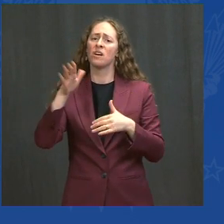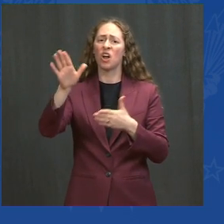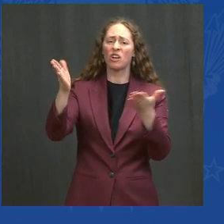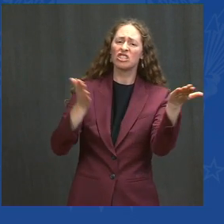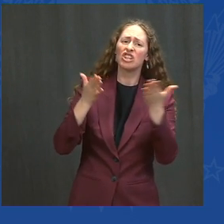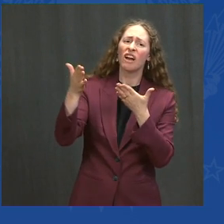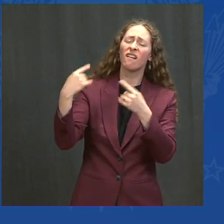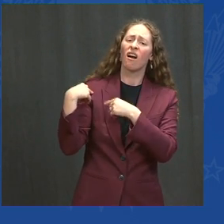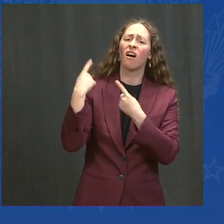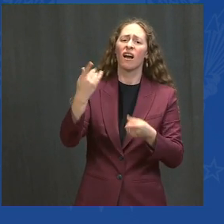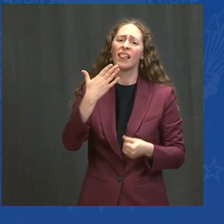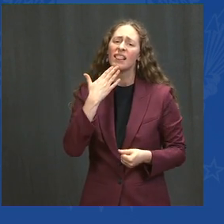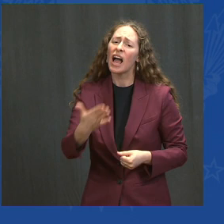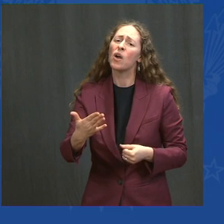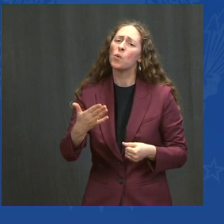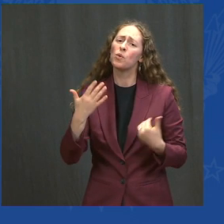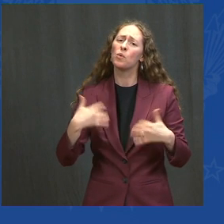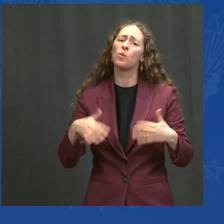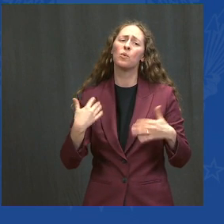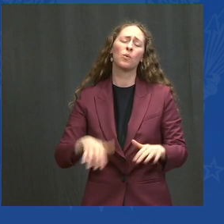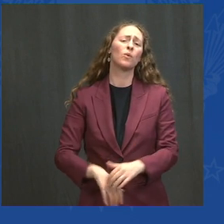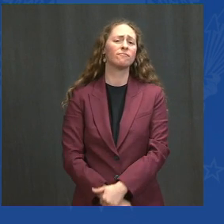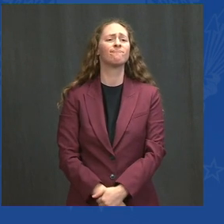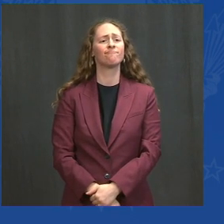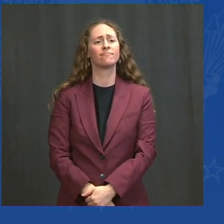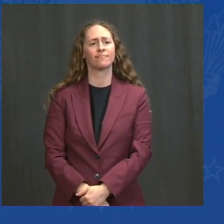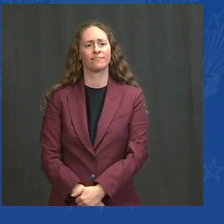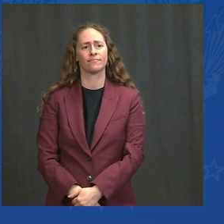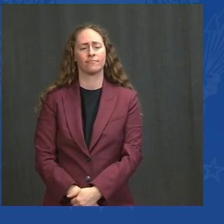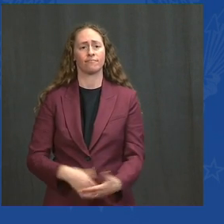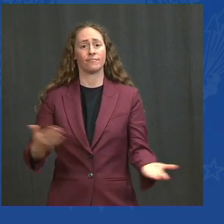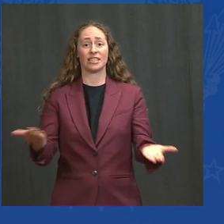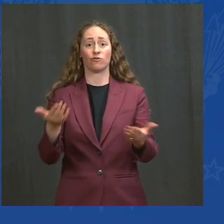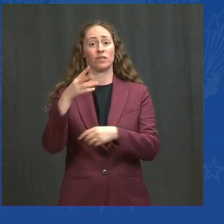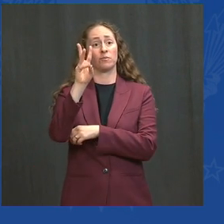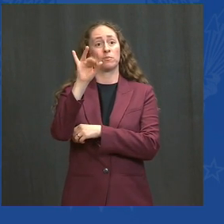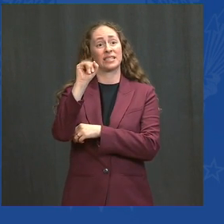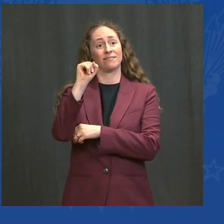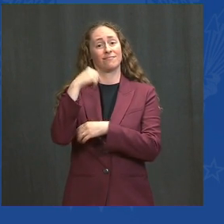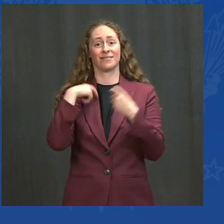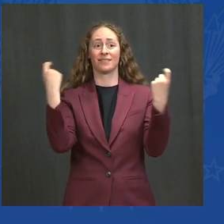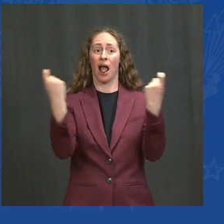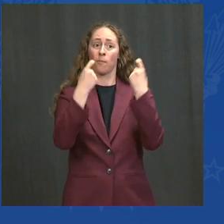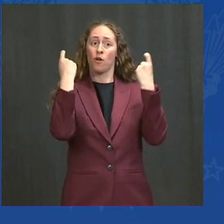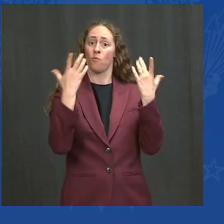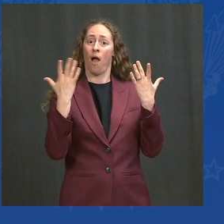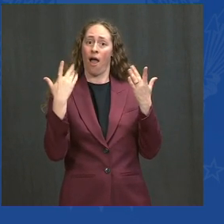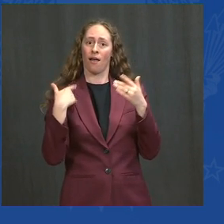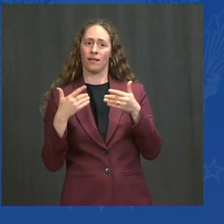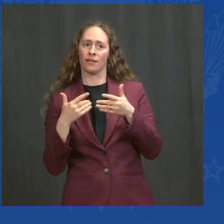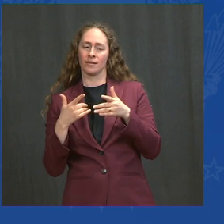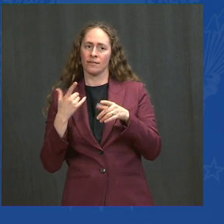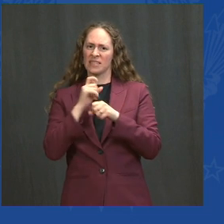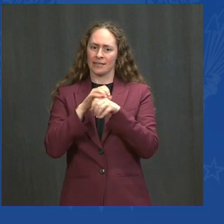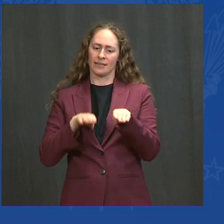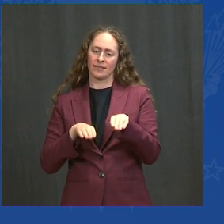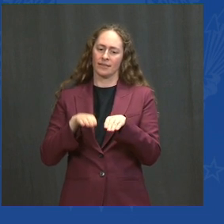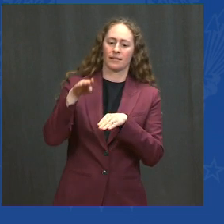I'm here in Wisconsin to celebrate a step forward for my country -- our country -- to talk a little bit about what it's going to mean